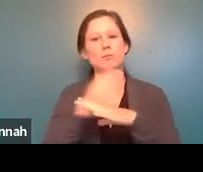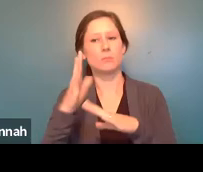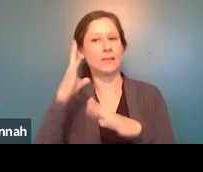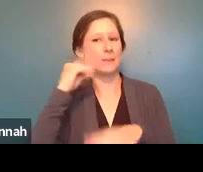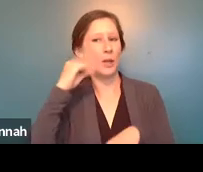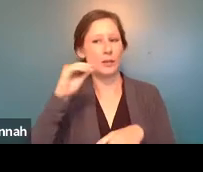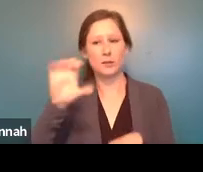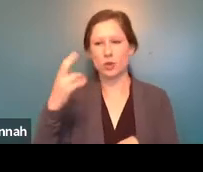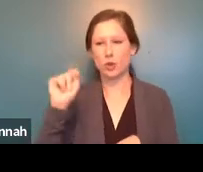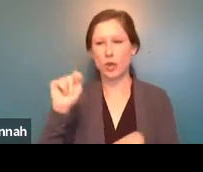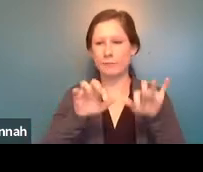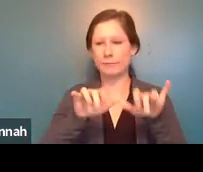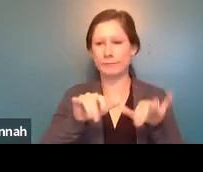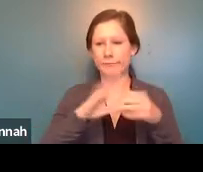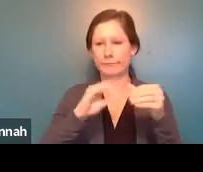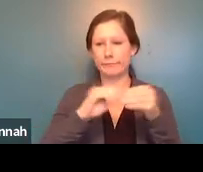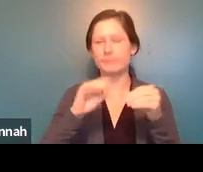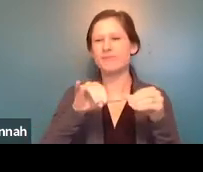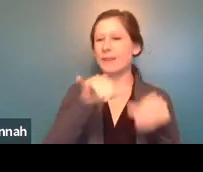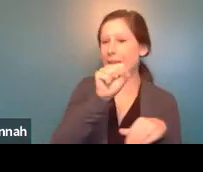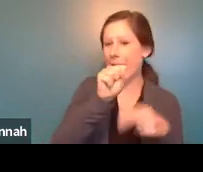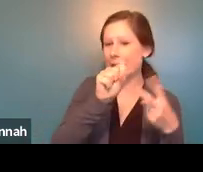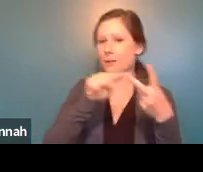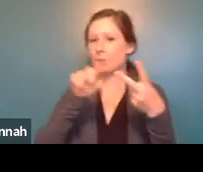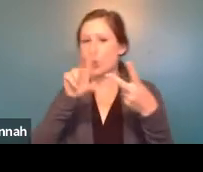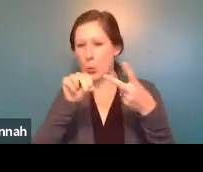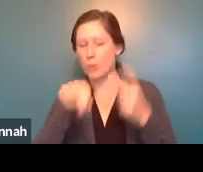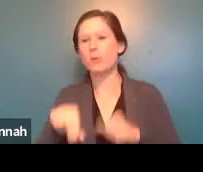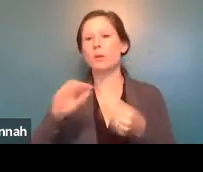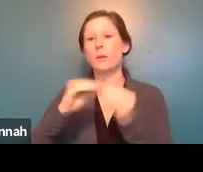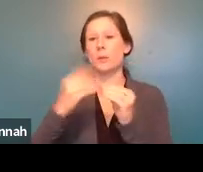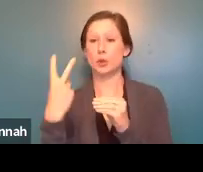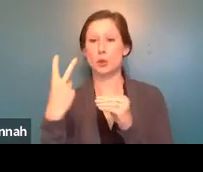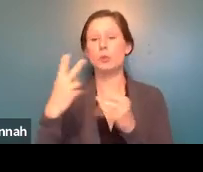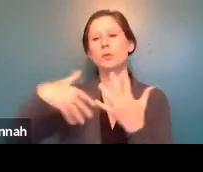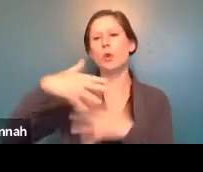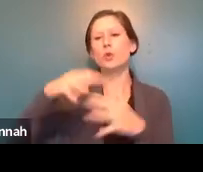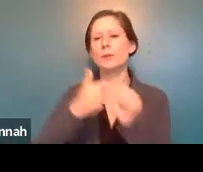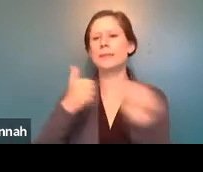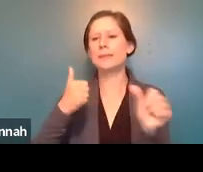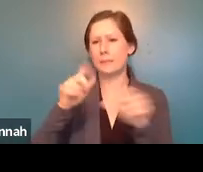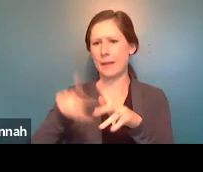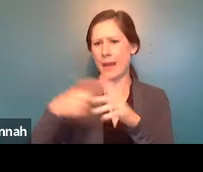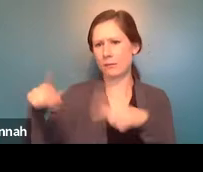two. That was a yes or no. Number two, since social distancing began, have you utilized online content from a local